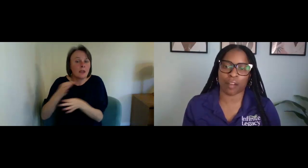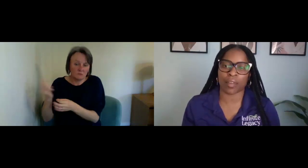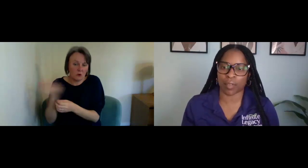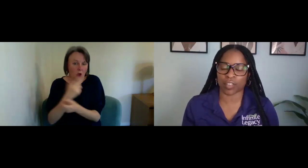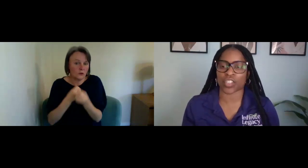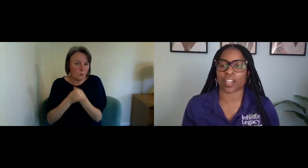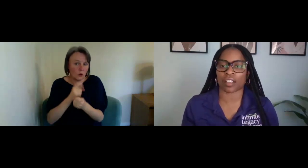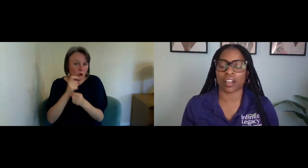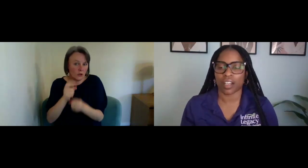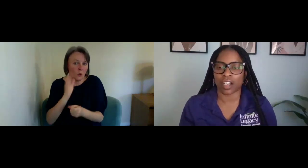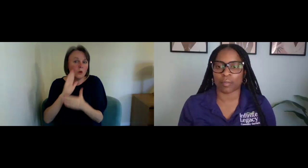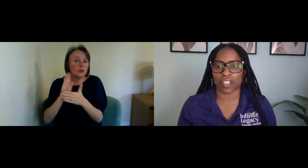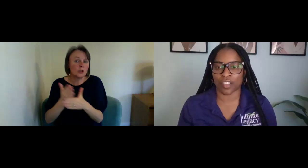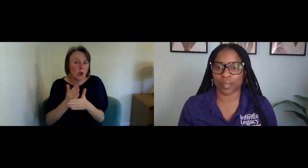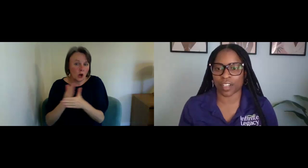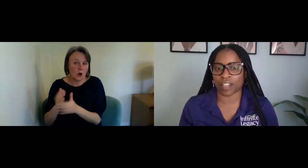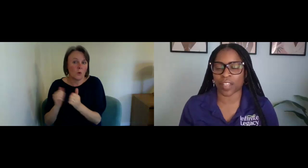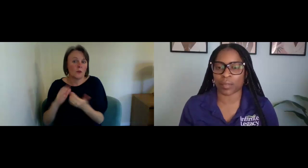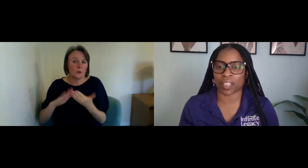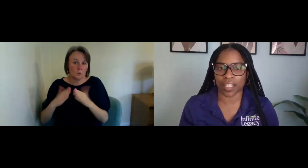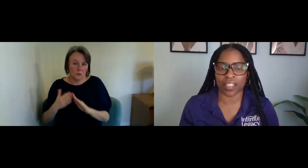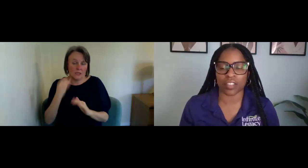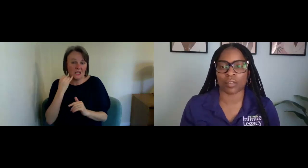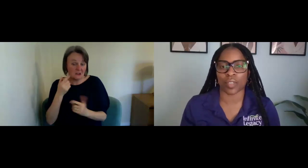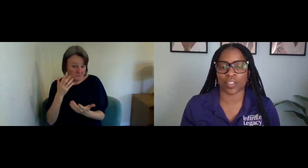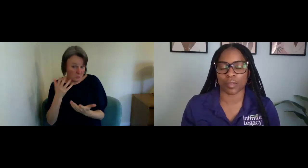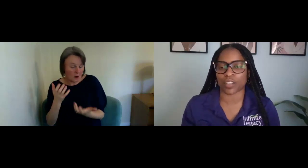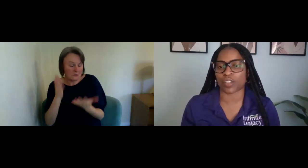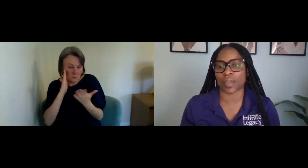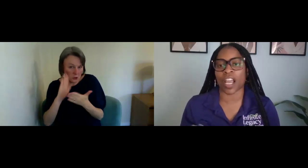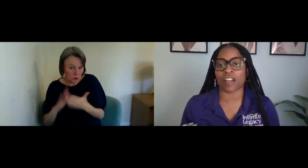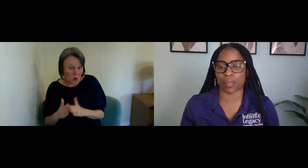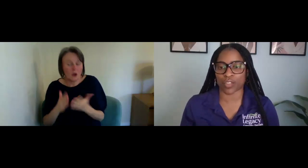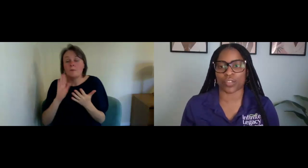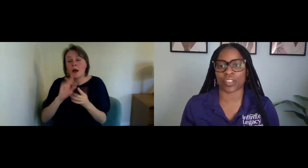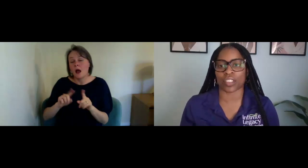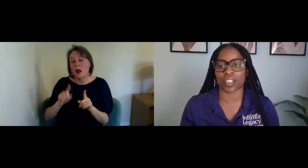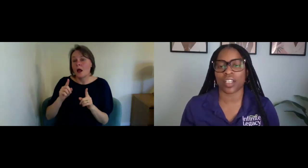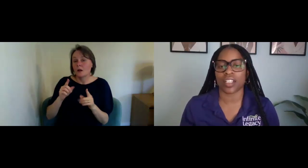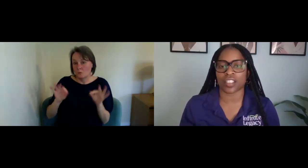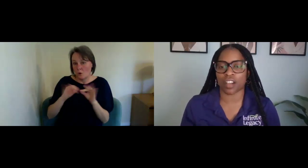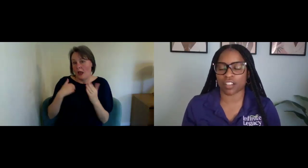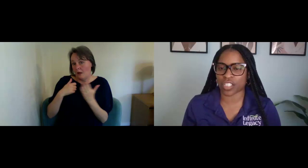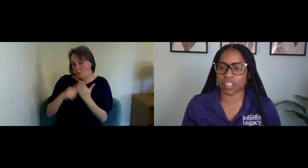that we will share with the community if they would like it, so we do make sure we have brochures to talk just